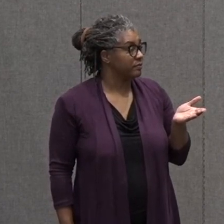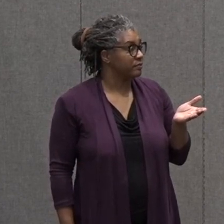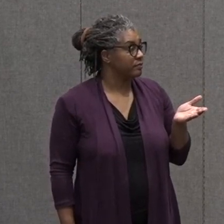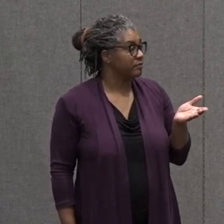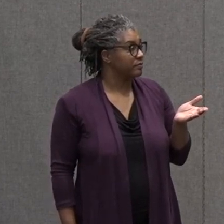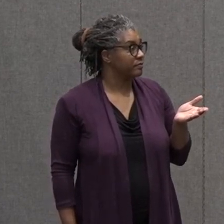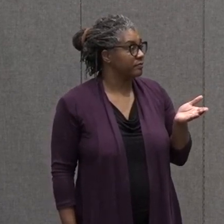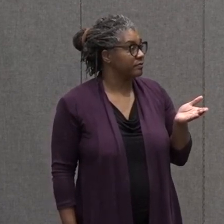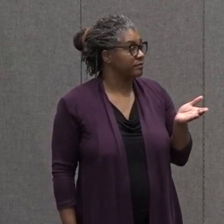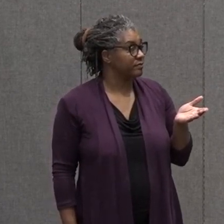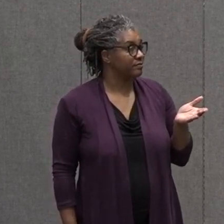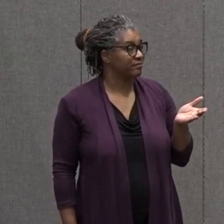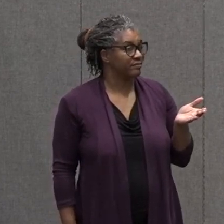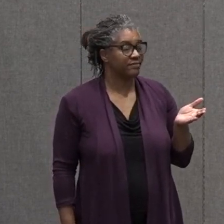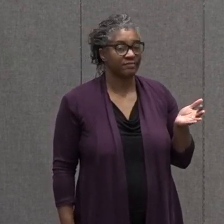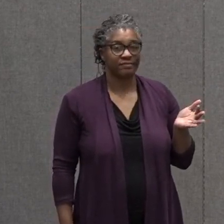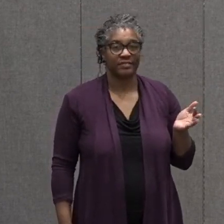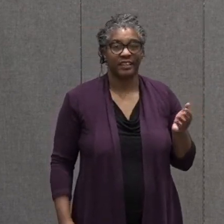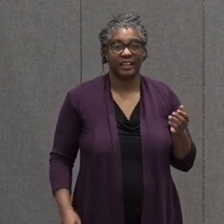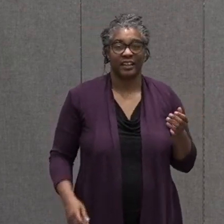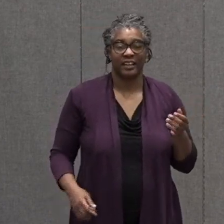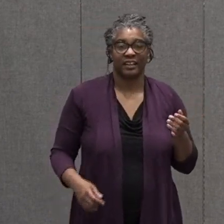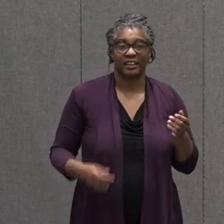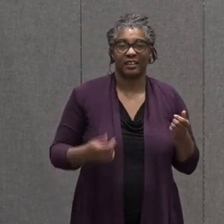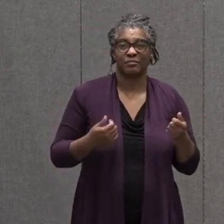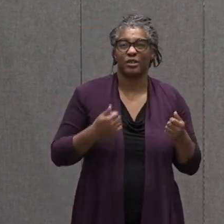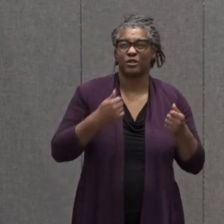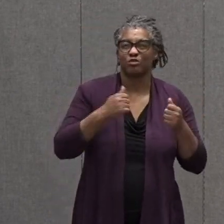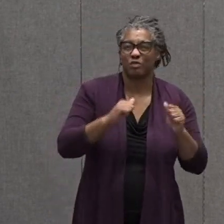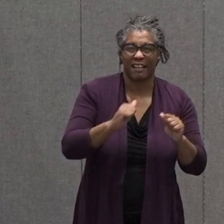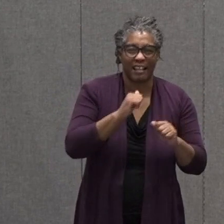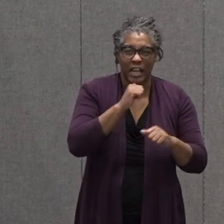I'm trying to be very careful about not touching the food with my bare hands.